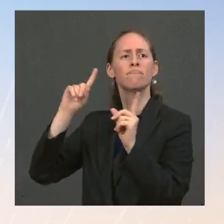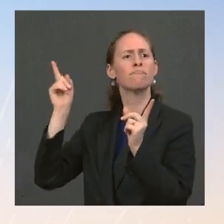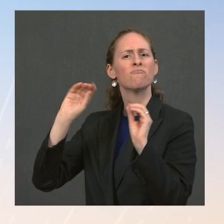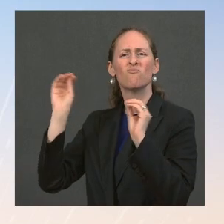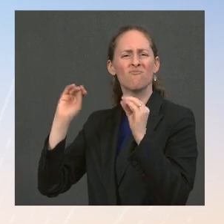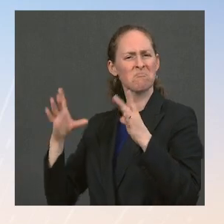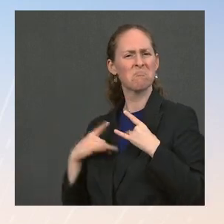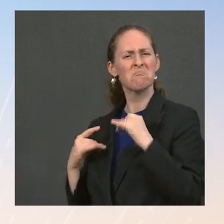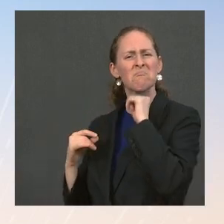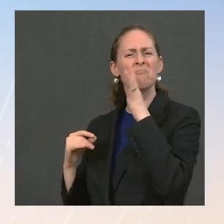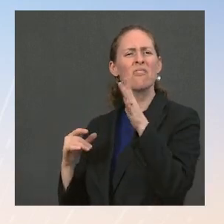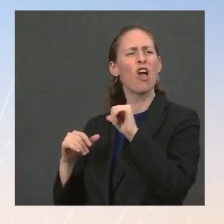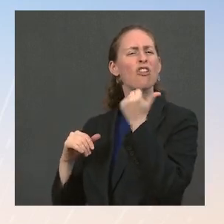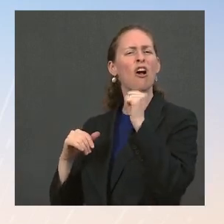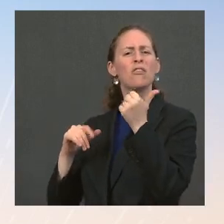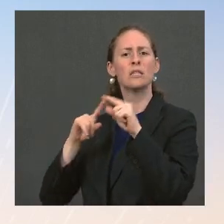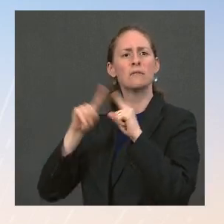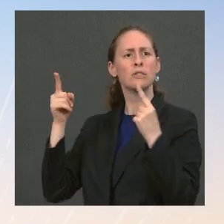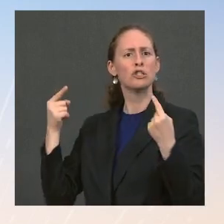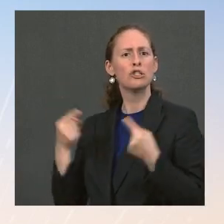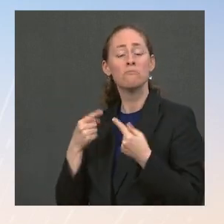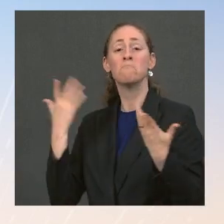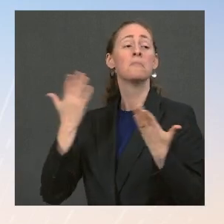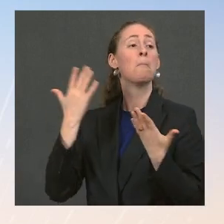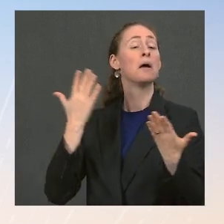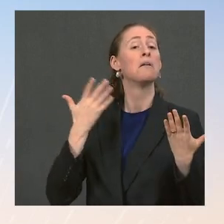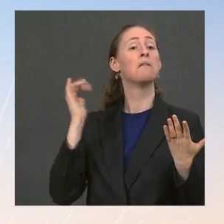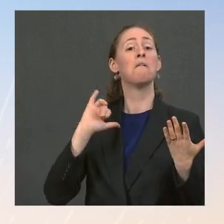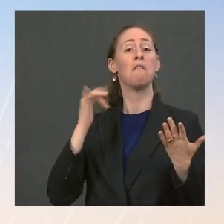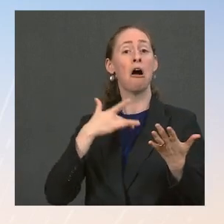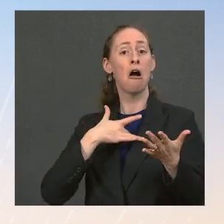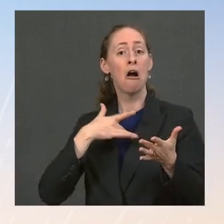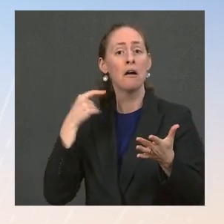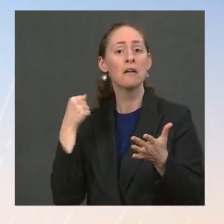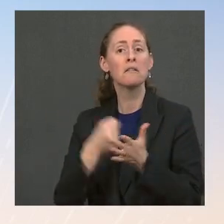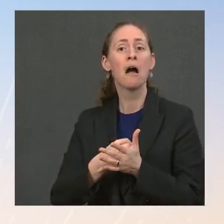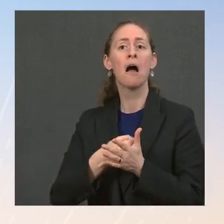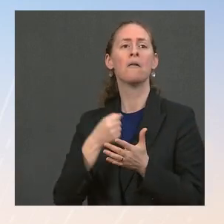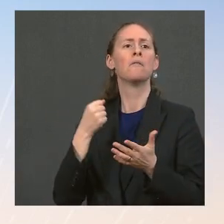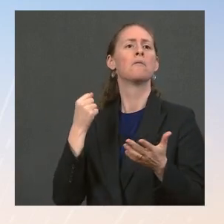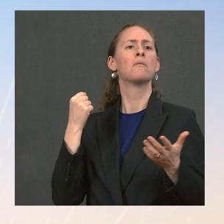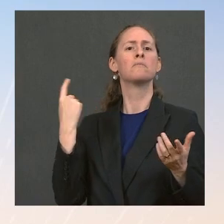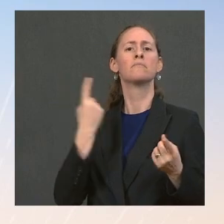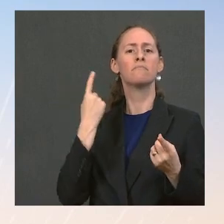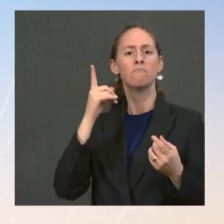fearful of a heart attack, who -- other people who might be going to the emergency room from getting the care that they need.